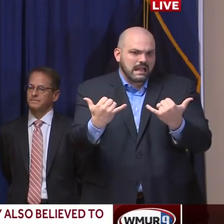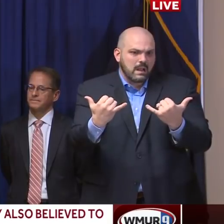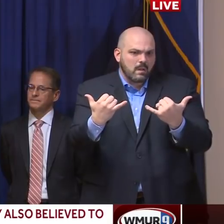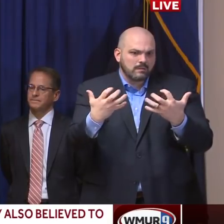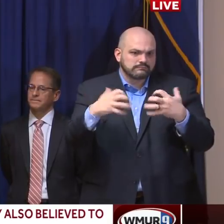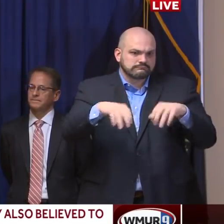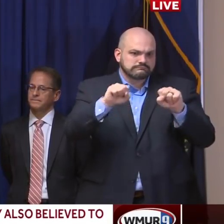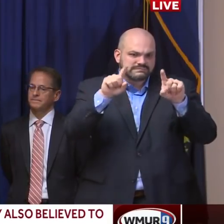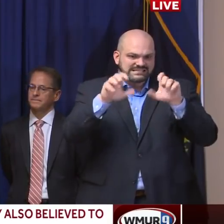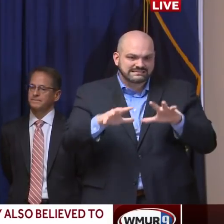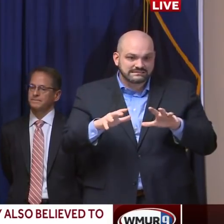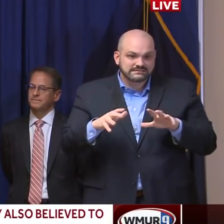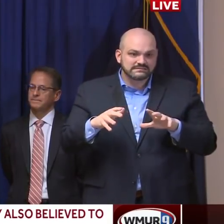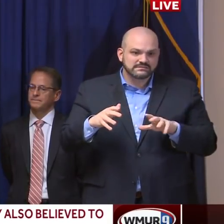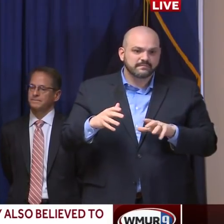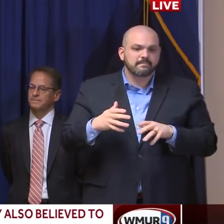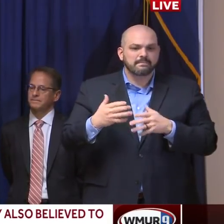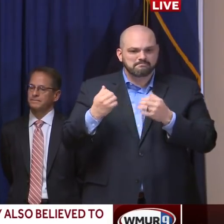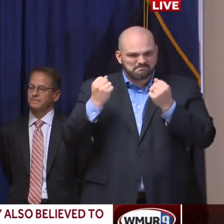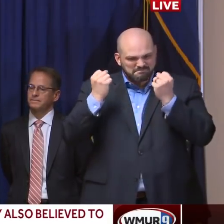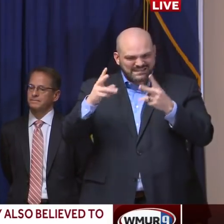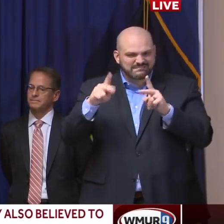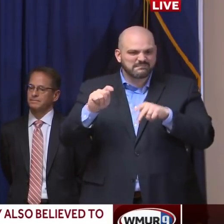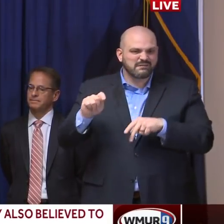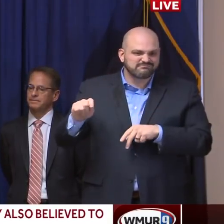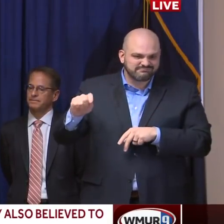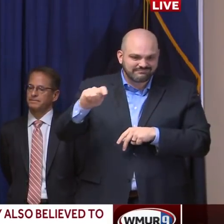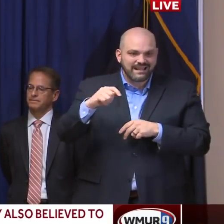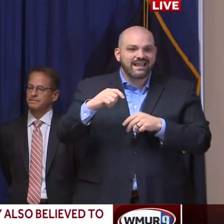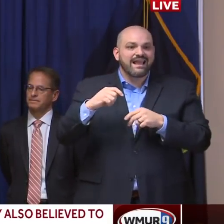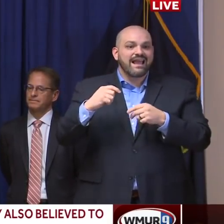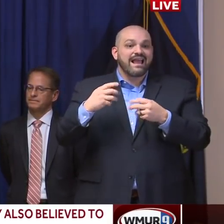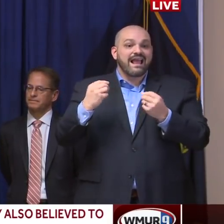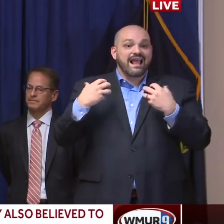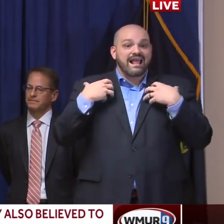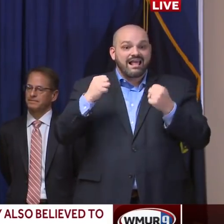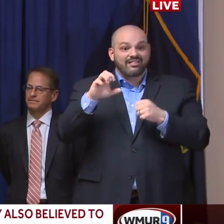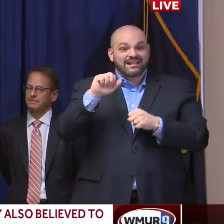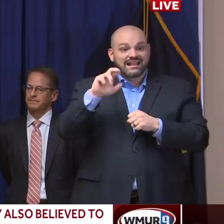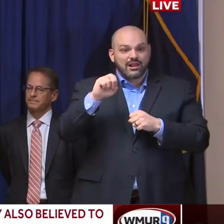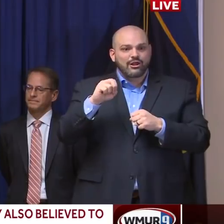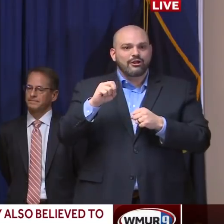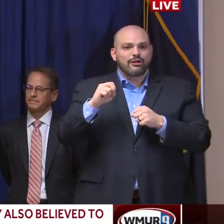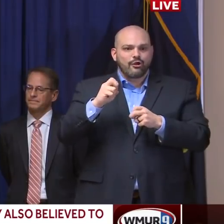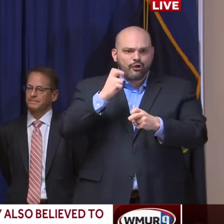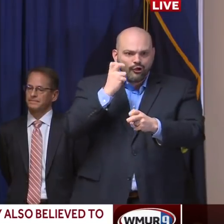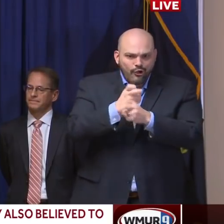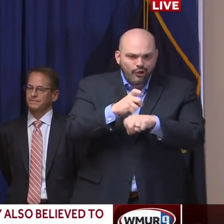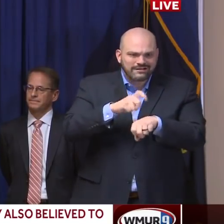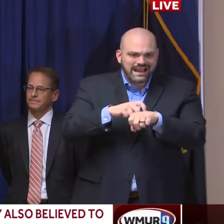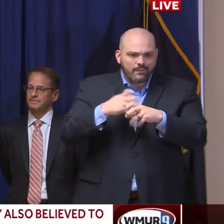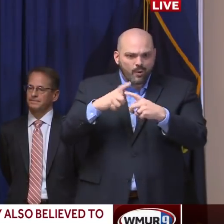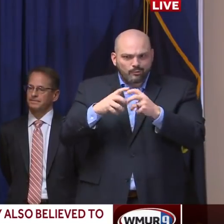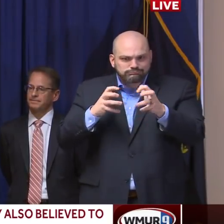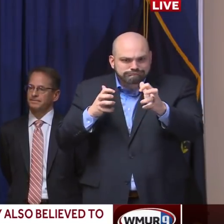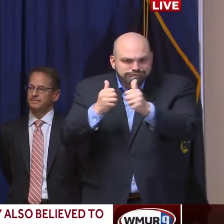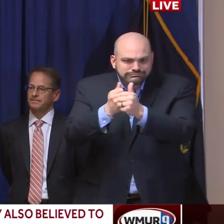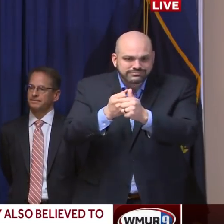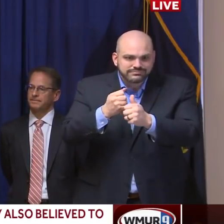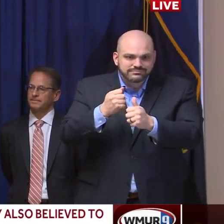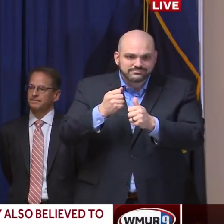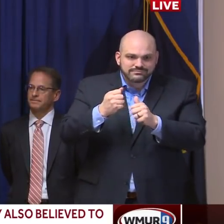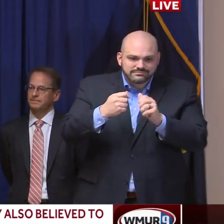. PEOPLE WANTED TO COME TO THE EMERGENCY DEPARTMENTS PROTESTING AND THERE IS A LOT OF BACKLOG OF PEOPLE.